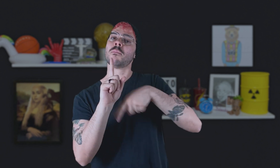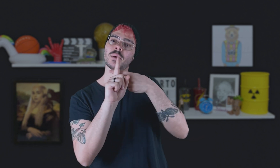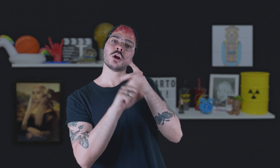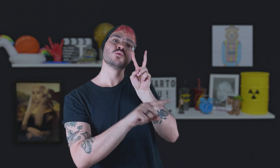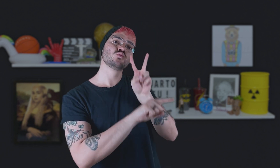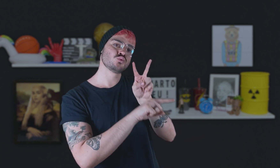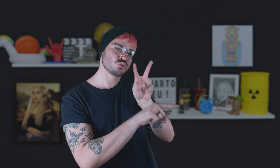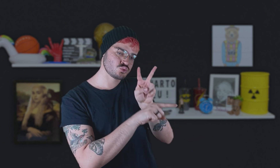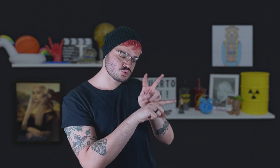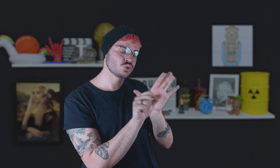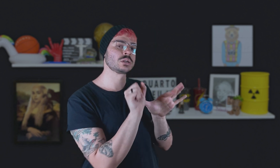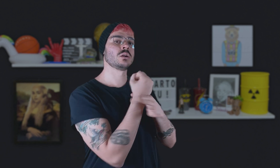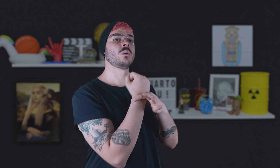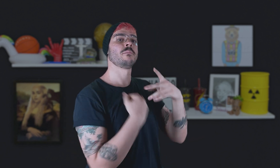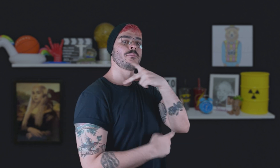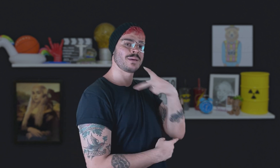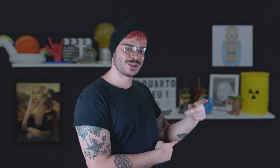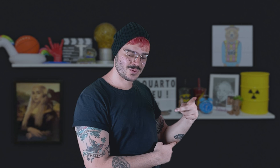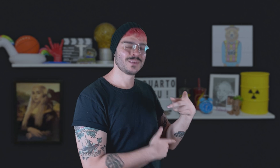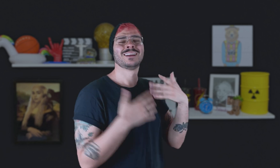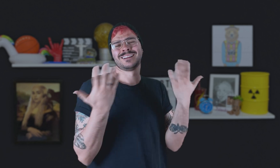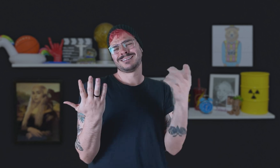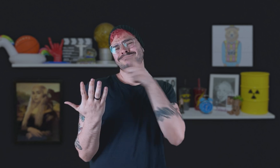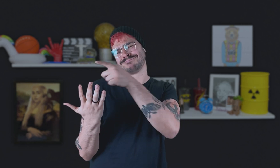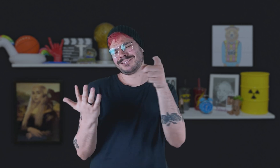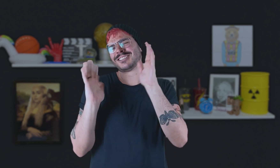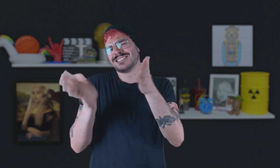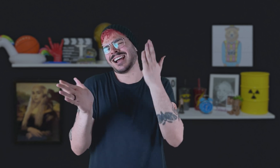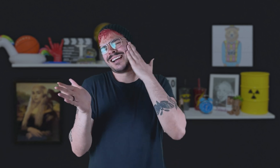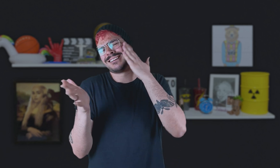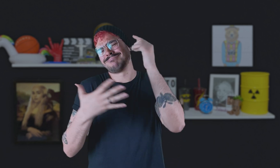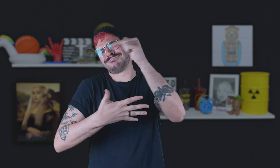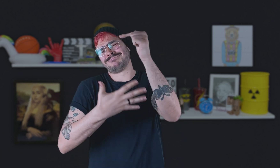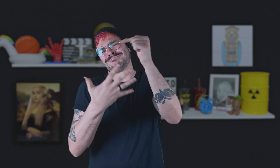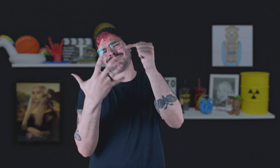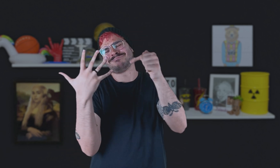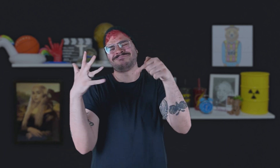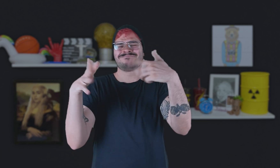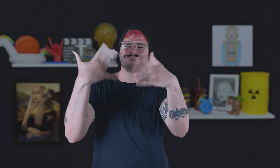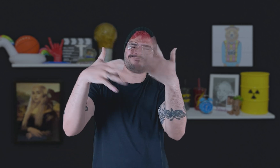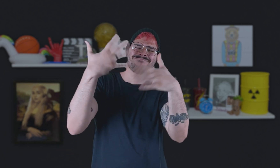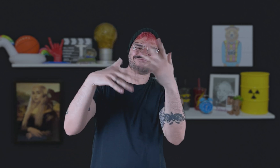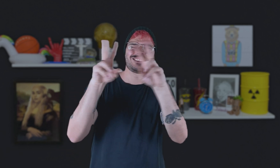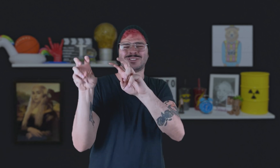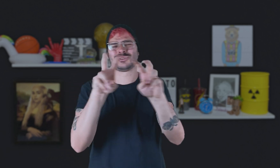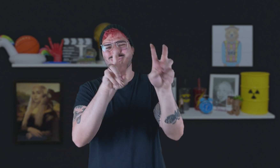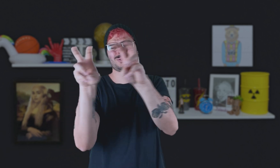to your president, you knew these things, right?